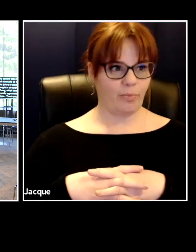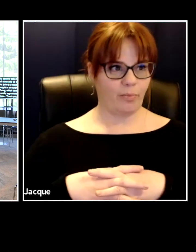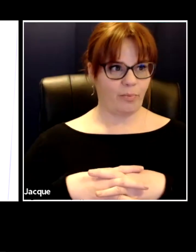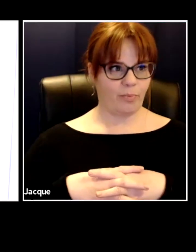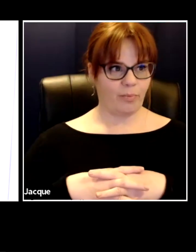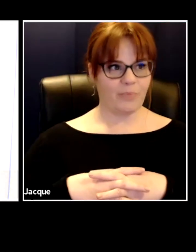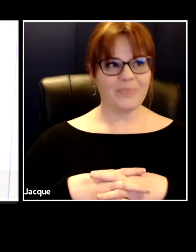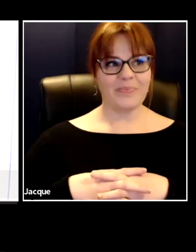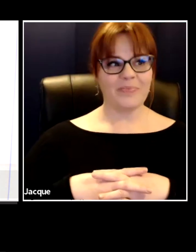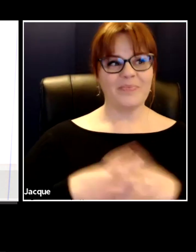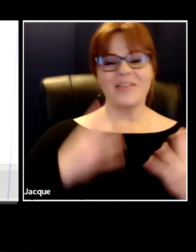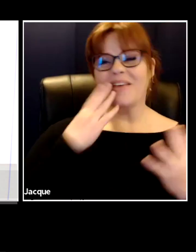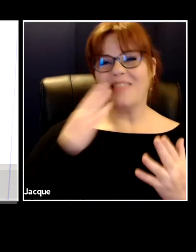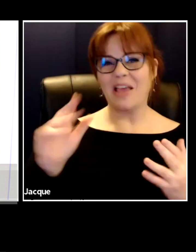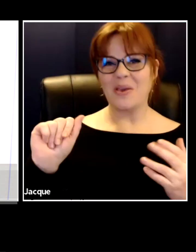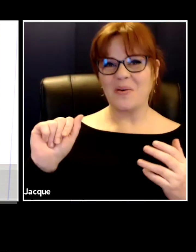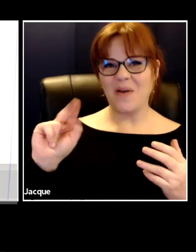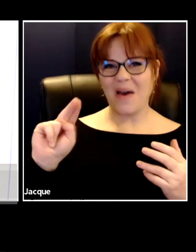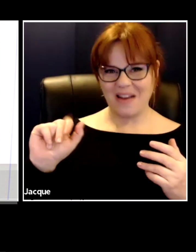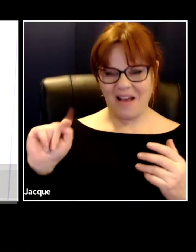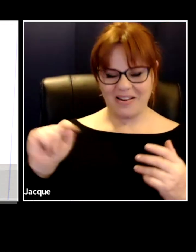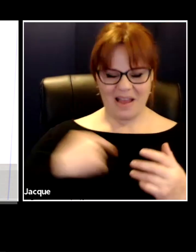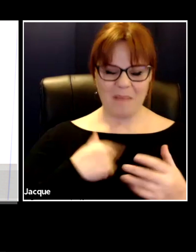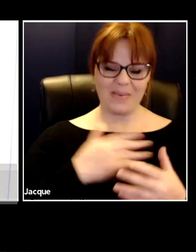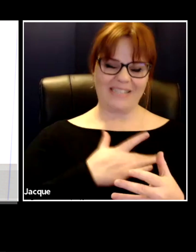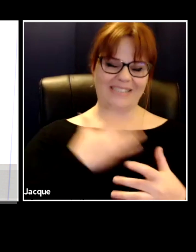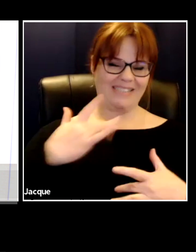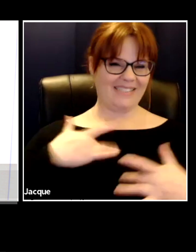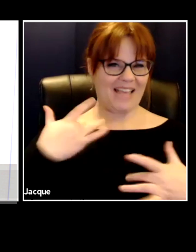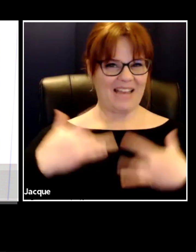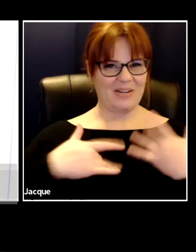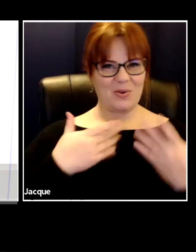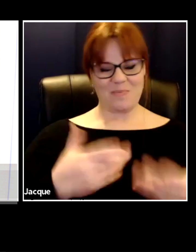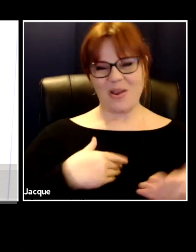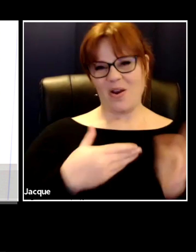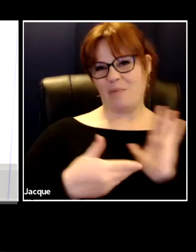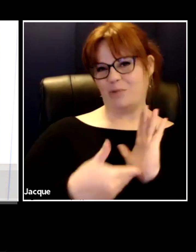Thanks Anat. Uh really excited to be here and present our exciting work. Um